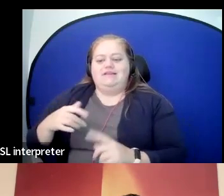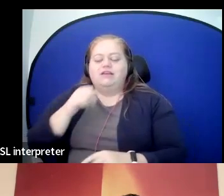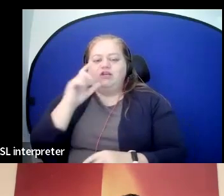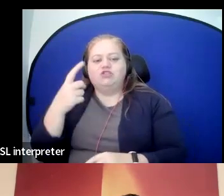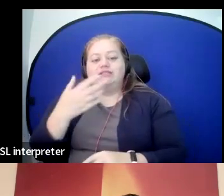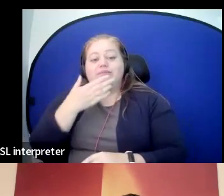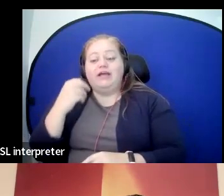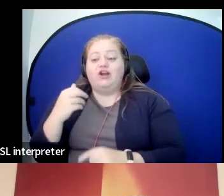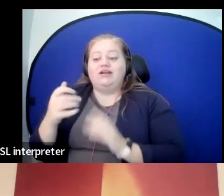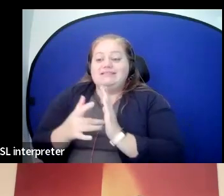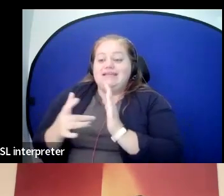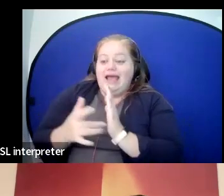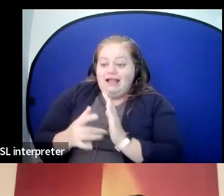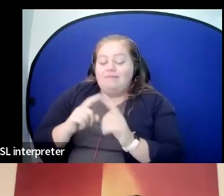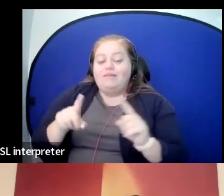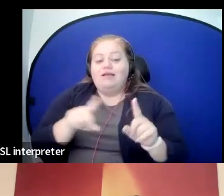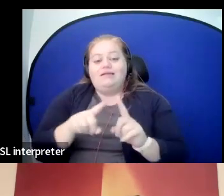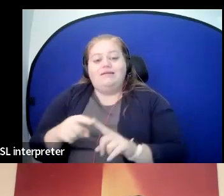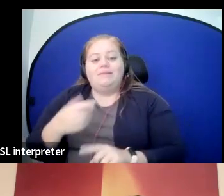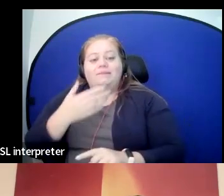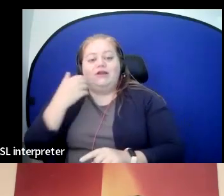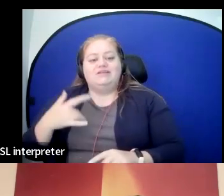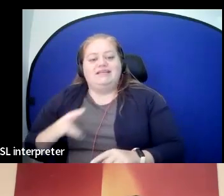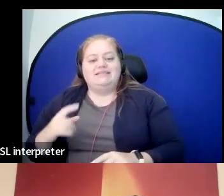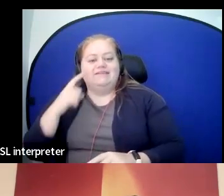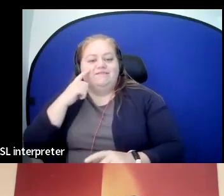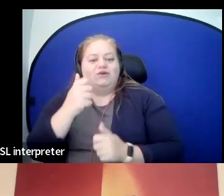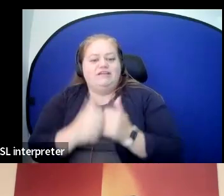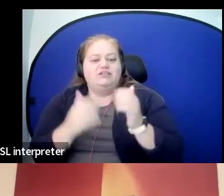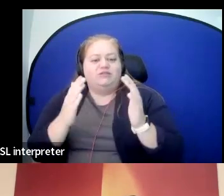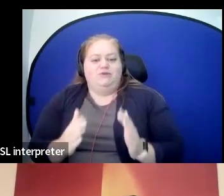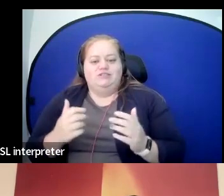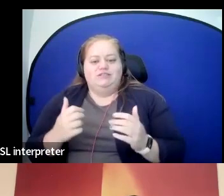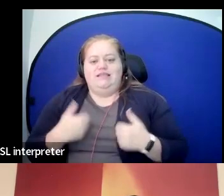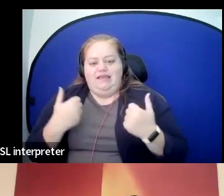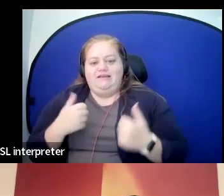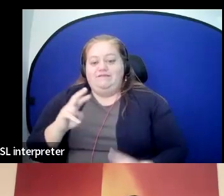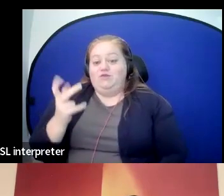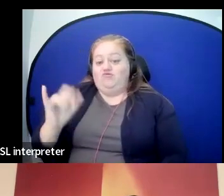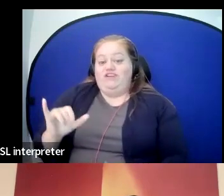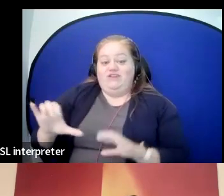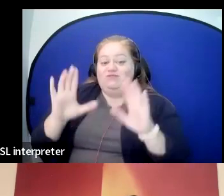tools but also better sensitive tools to the use cases that we're looking for. And so Ricky is doing great work in continuing on that,